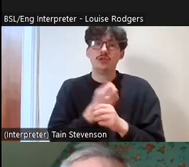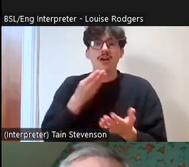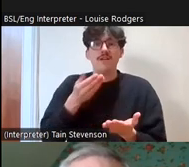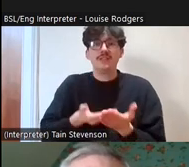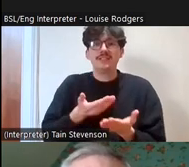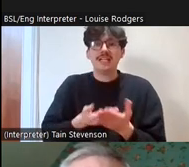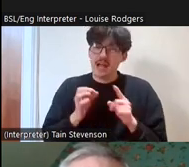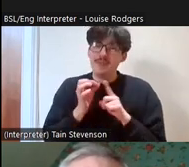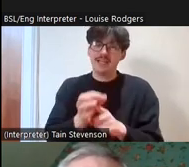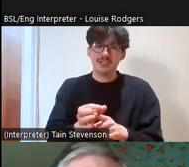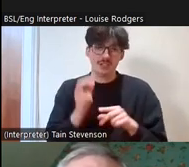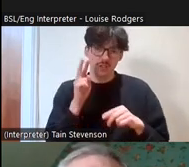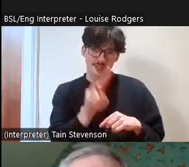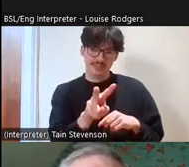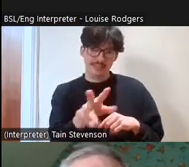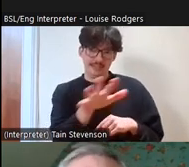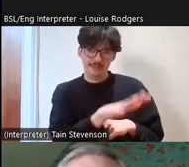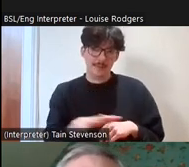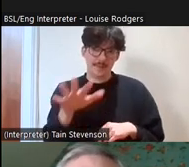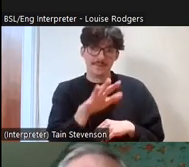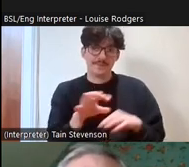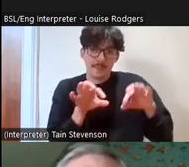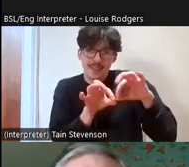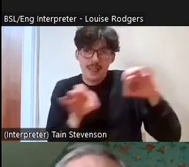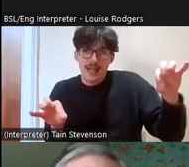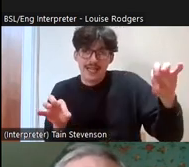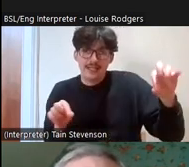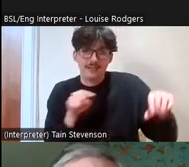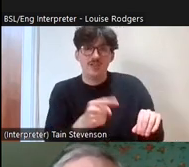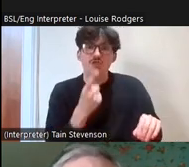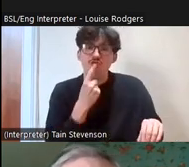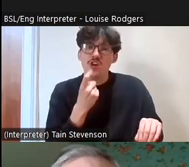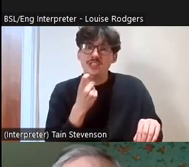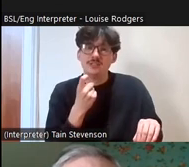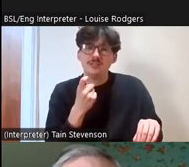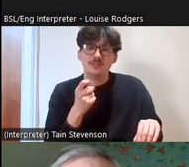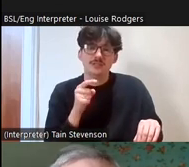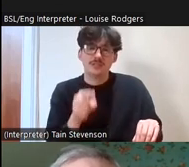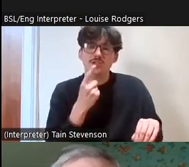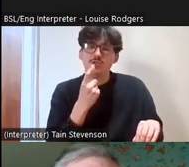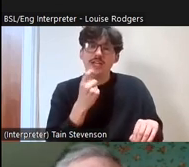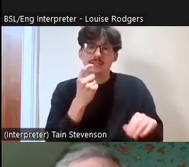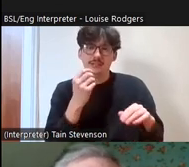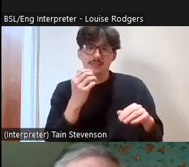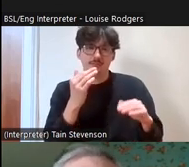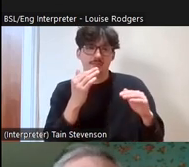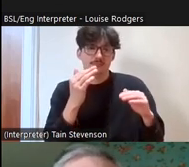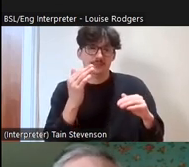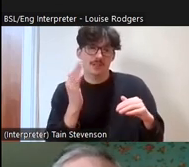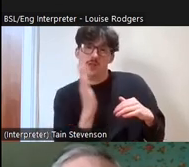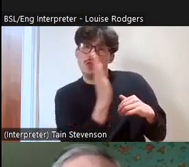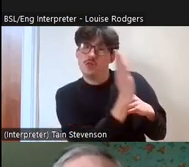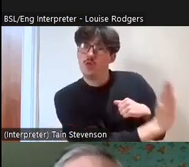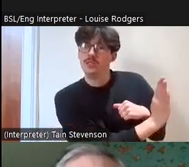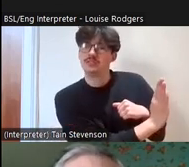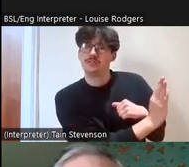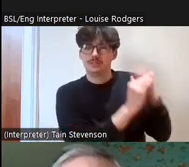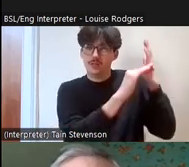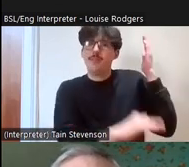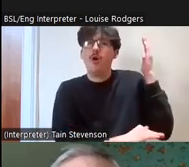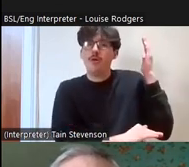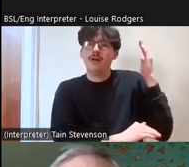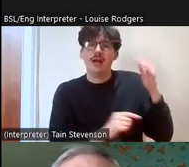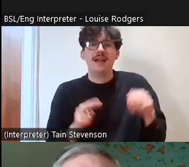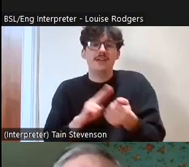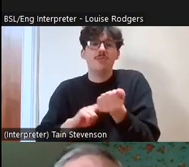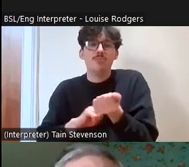see that sometimes the line between the red, which is the bottom 20% and blue, the dark blue, which